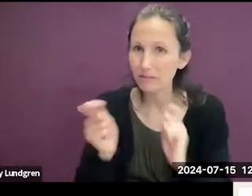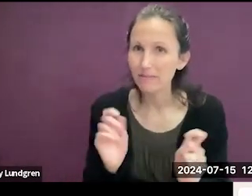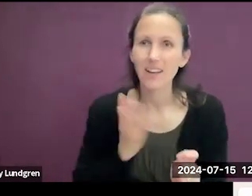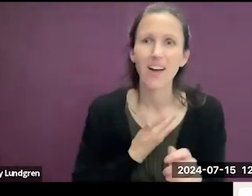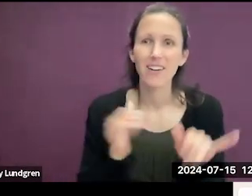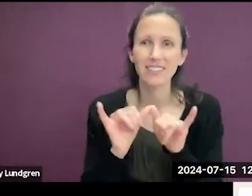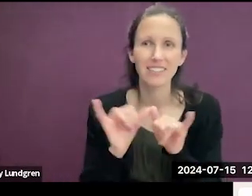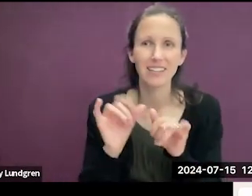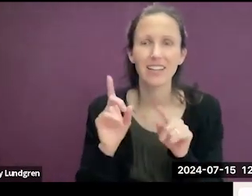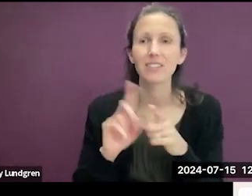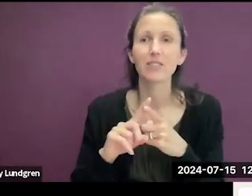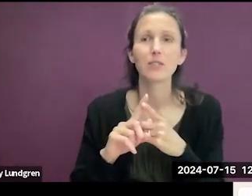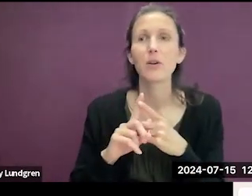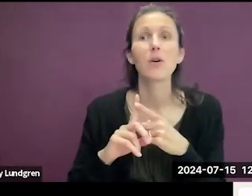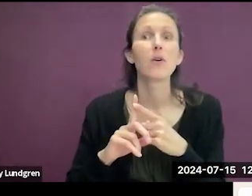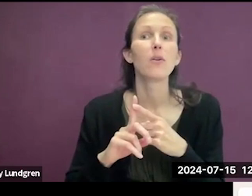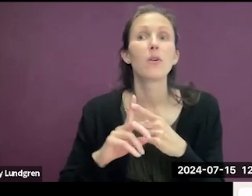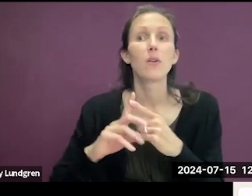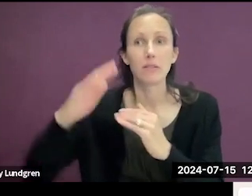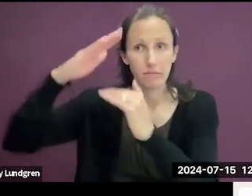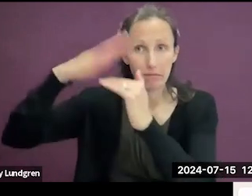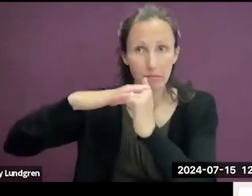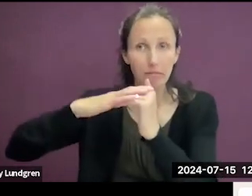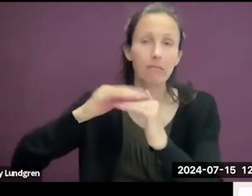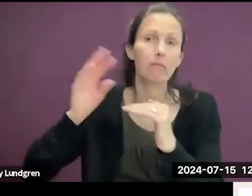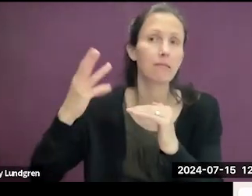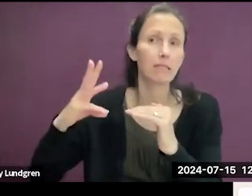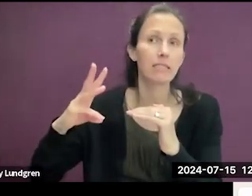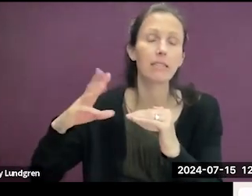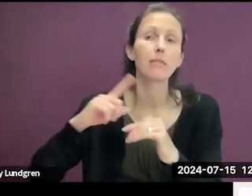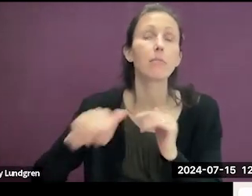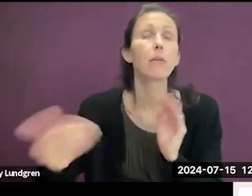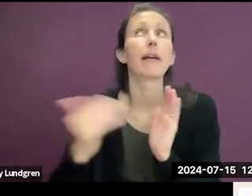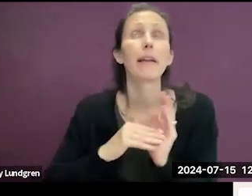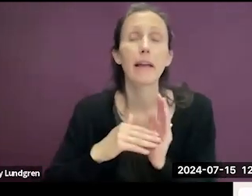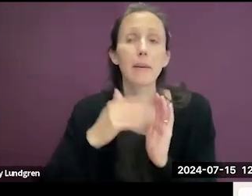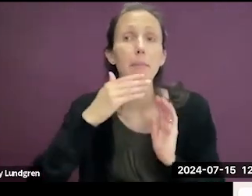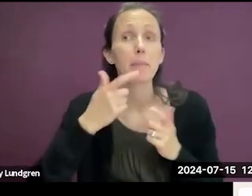to no less than 16 point. But also remember, bigger is better.